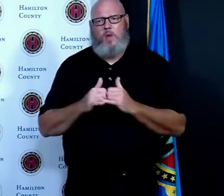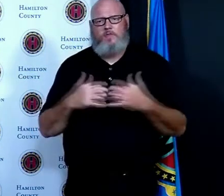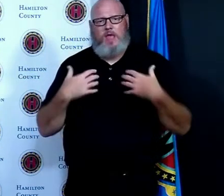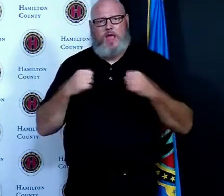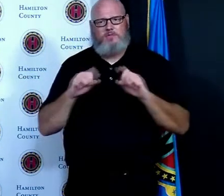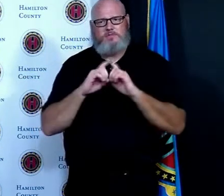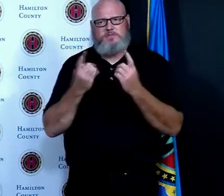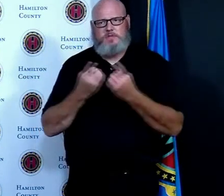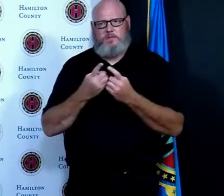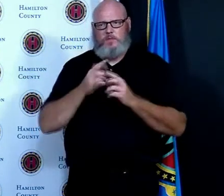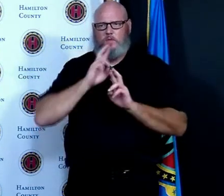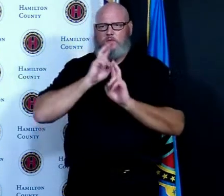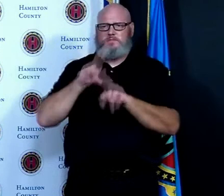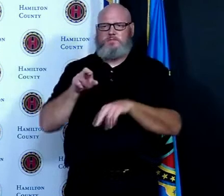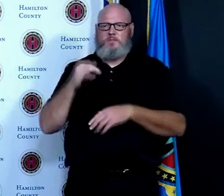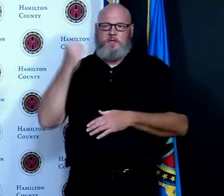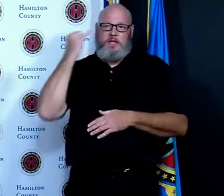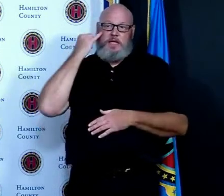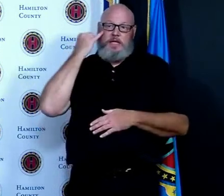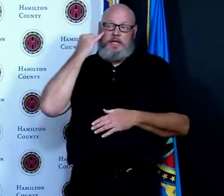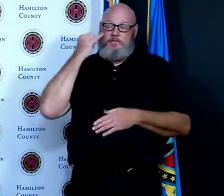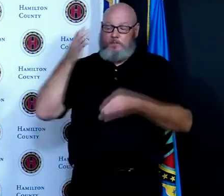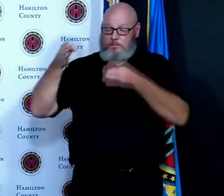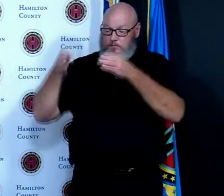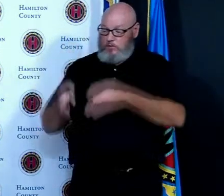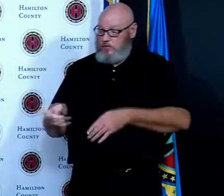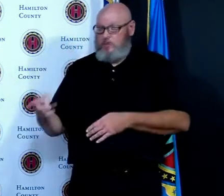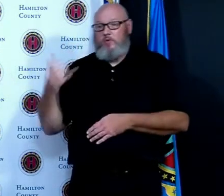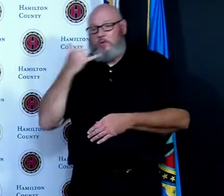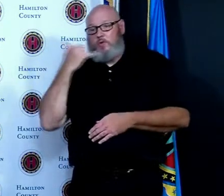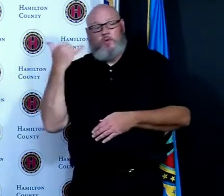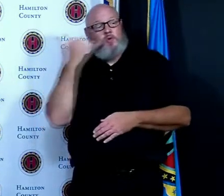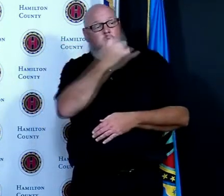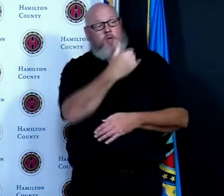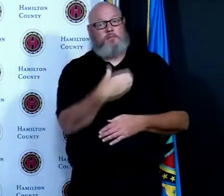lodged about something that's happening that is against the rules and and I'm I'm actually